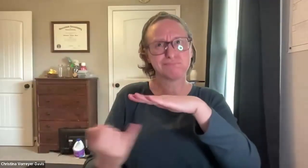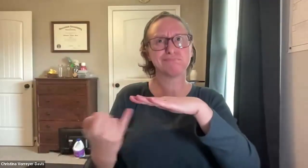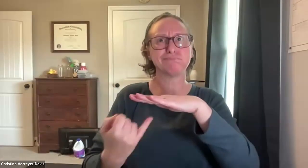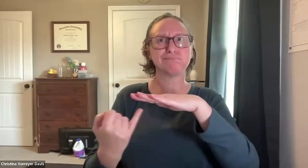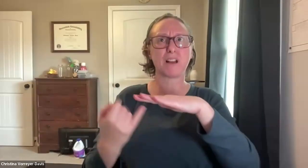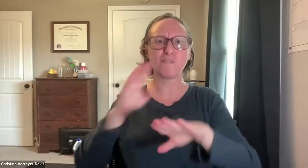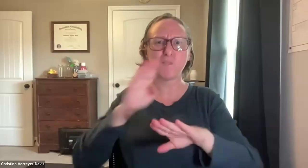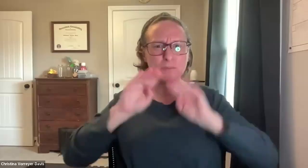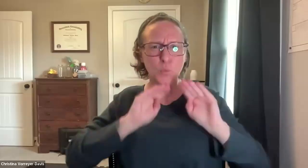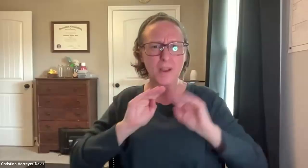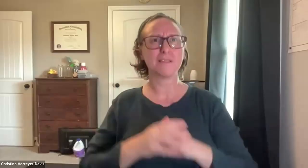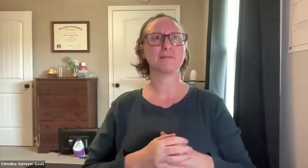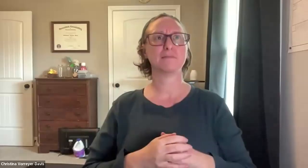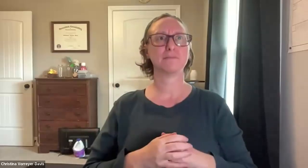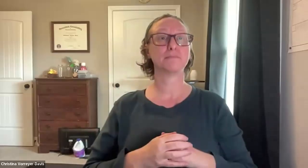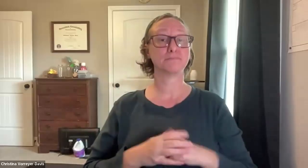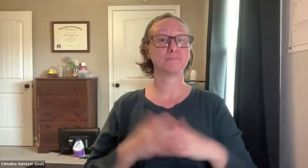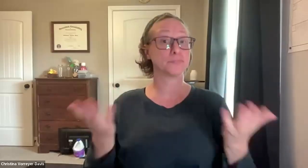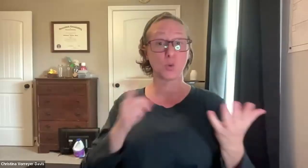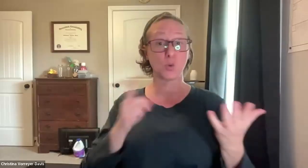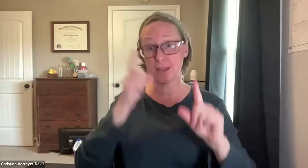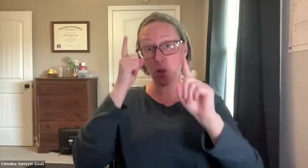Those parents can feel very isolated and frustrated.